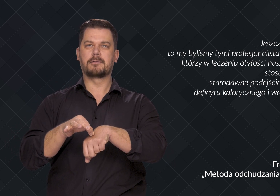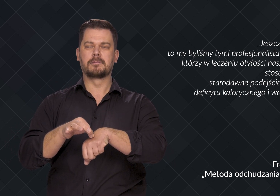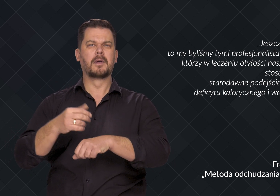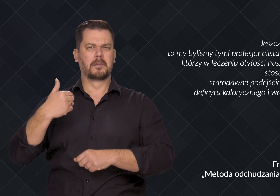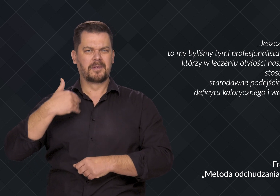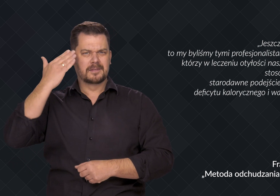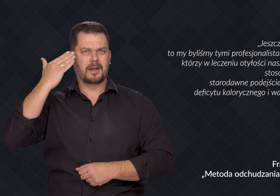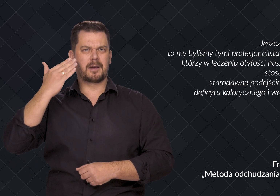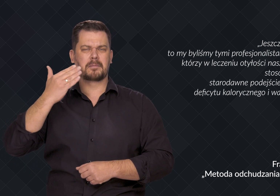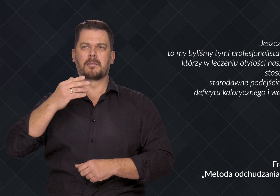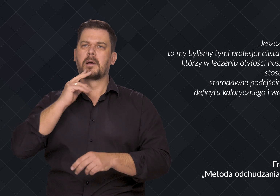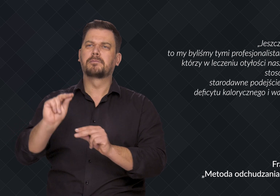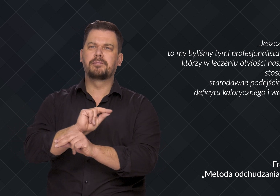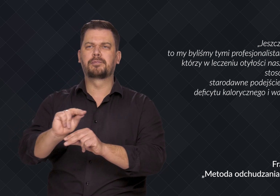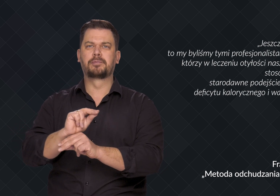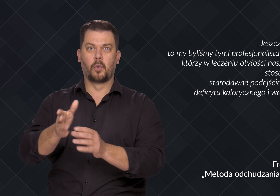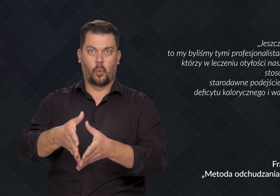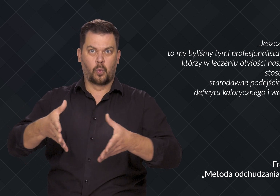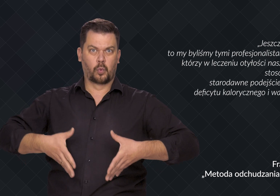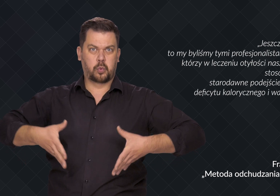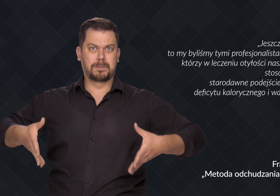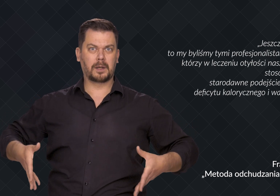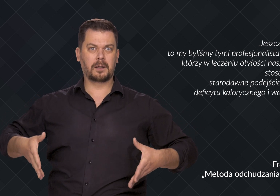doctors who, in treating our patients' obesity,